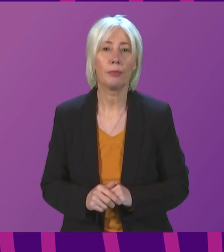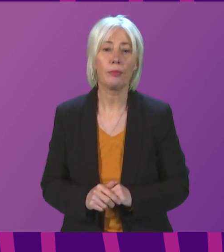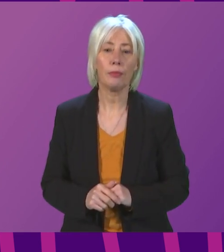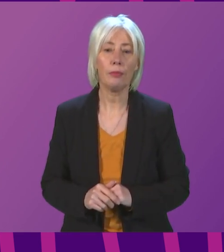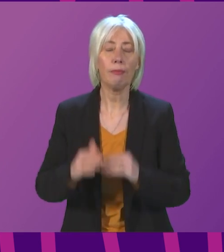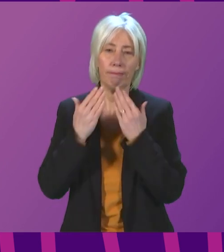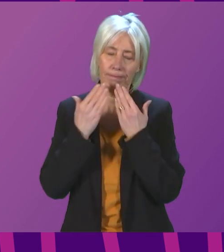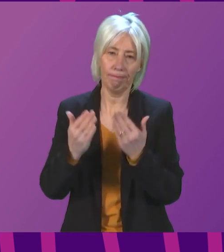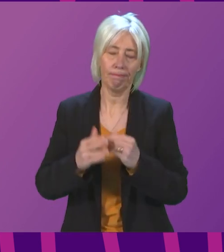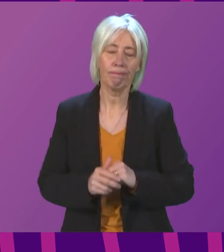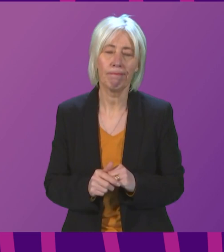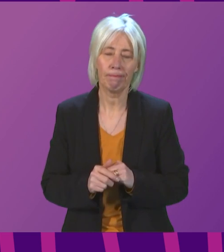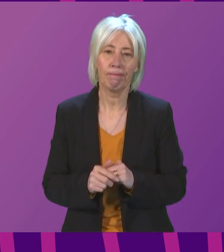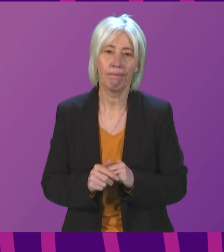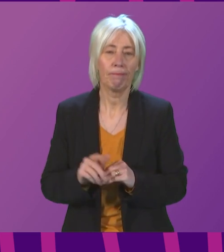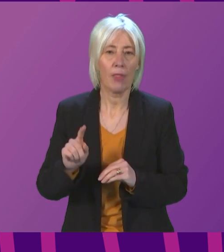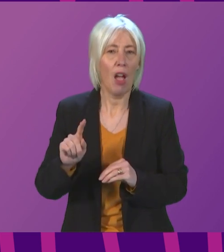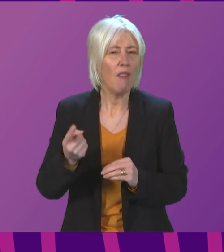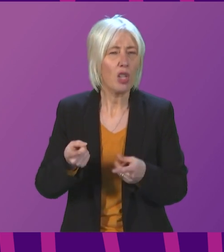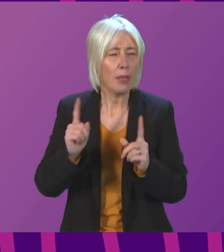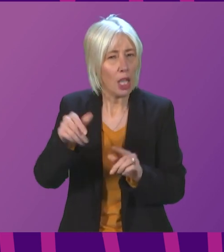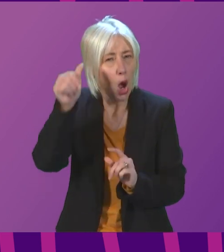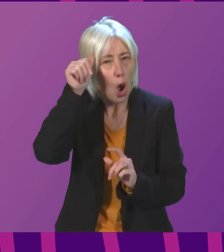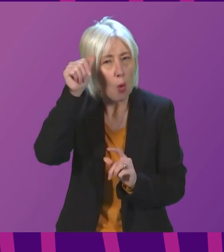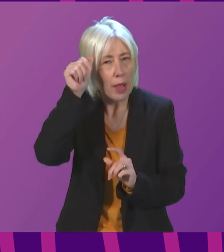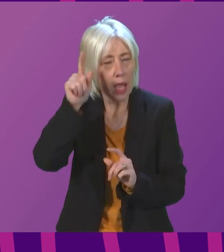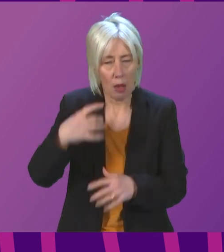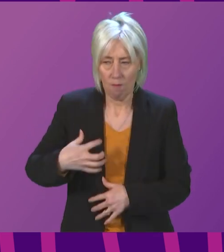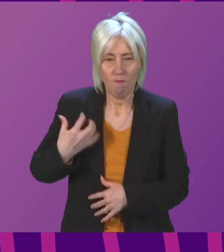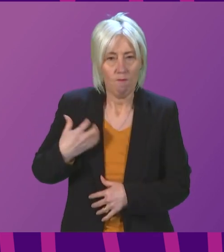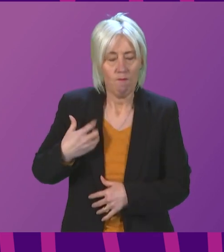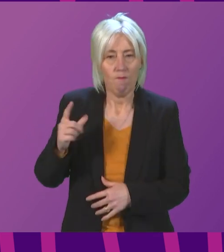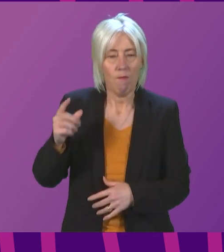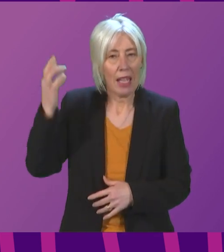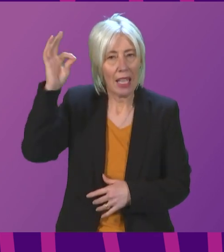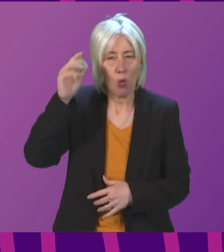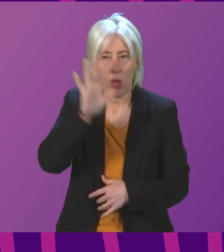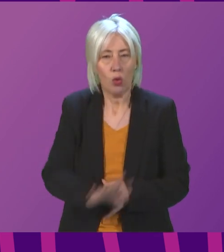the condition. The First Minister will be aware of the anger in local authorities across Scotland that